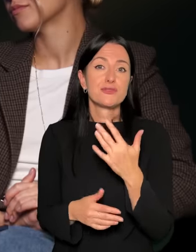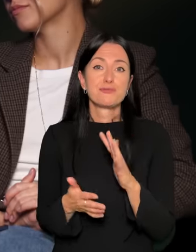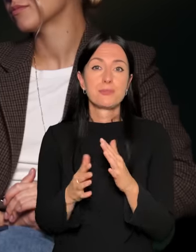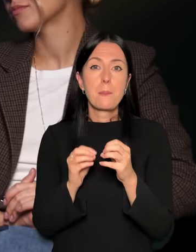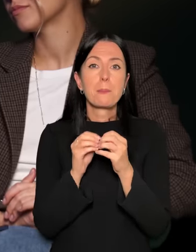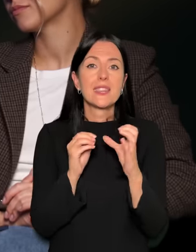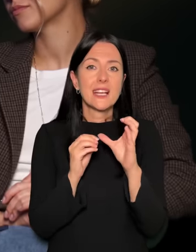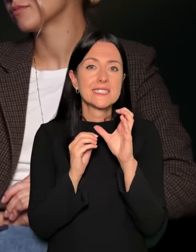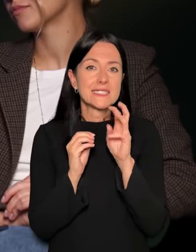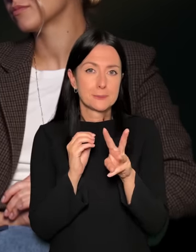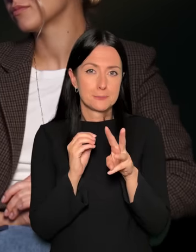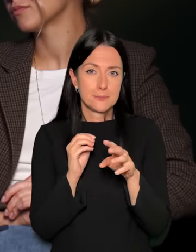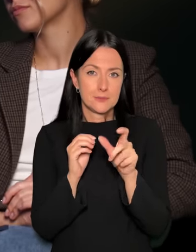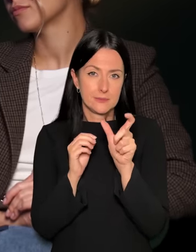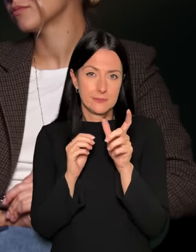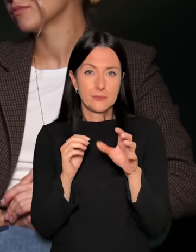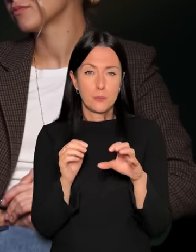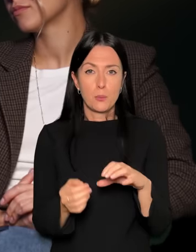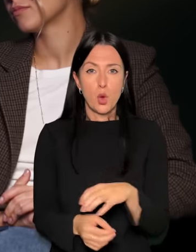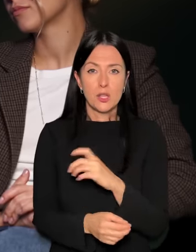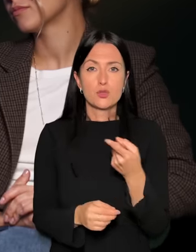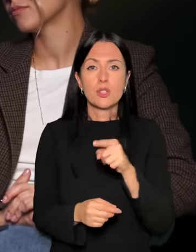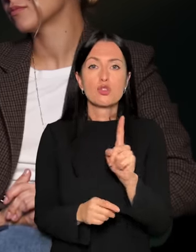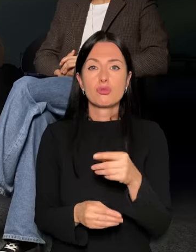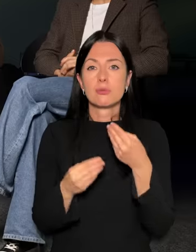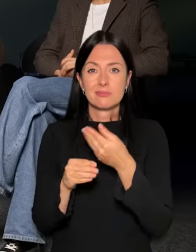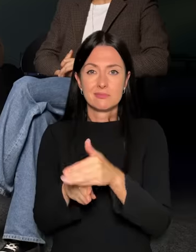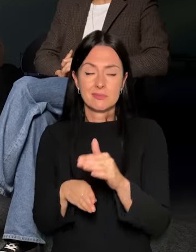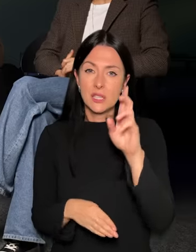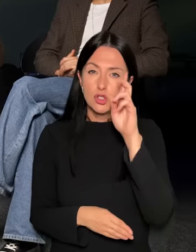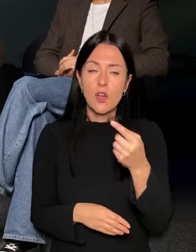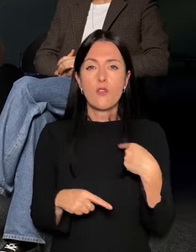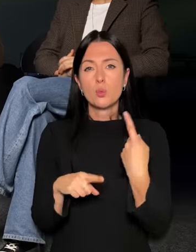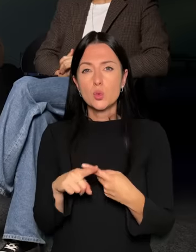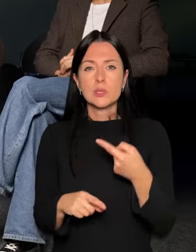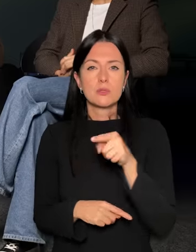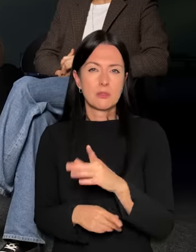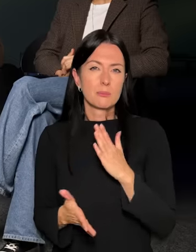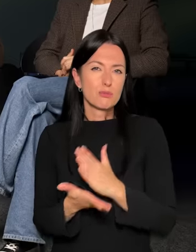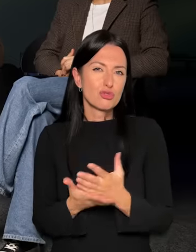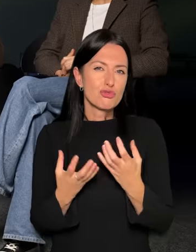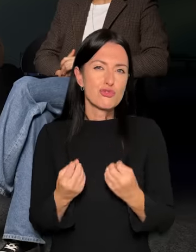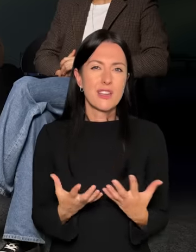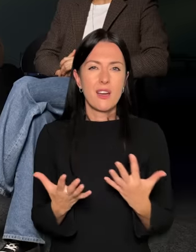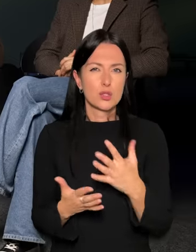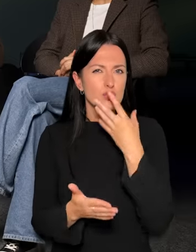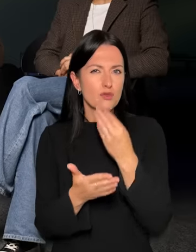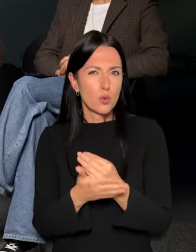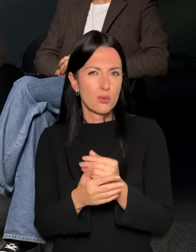a 15 cm prosthesis. What the state allocates. And there's also some kind of waiting list as I understand.